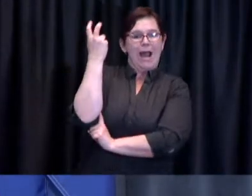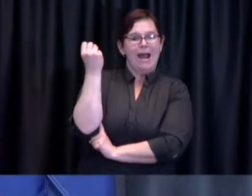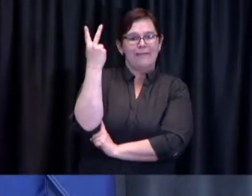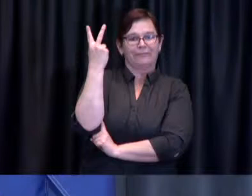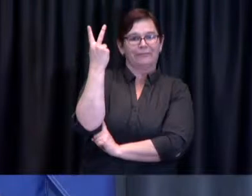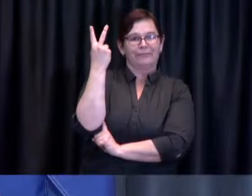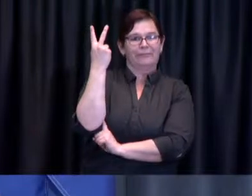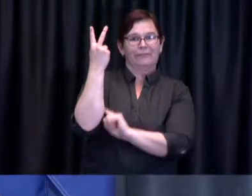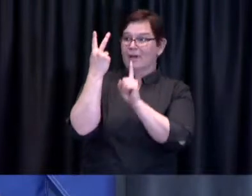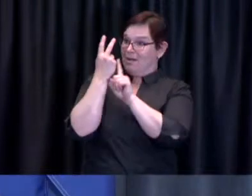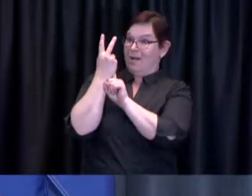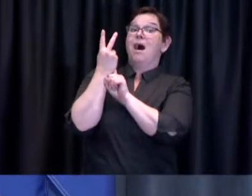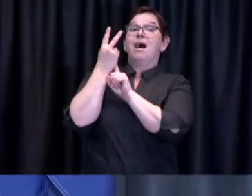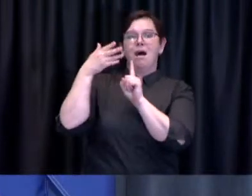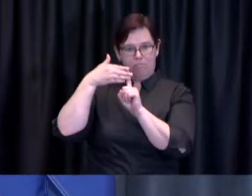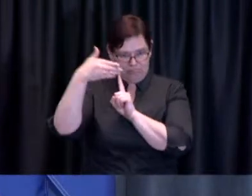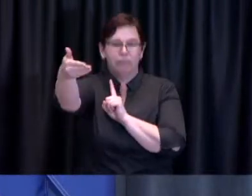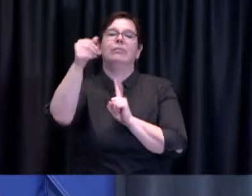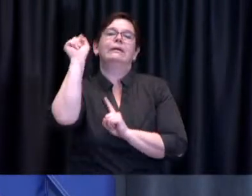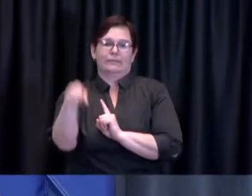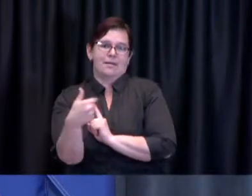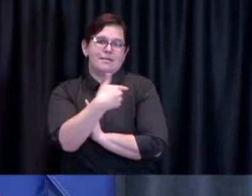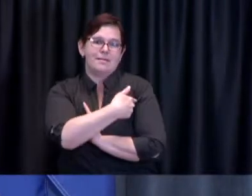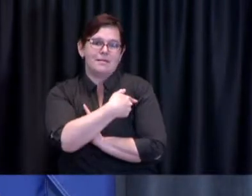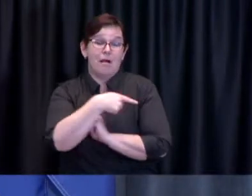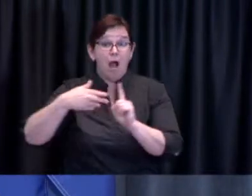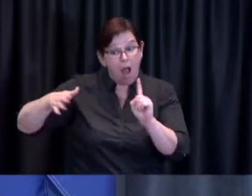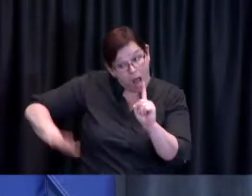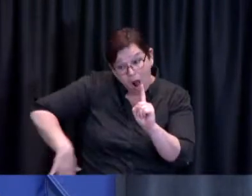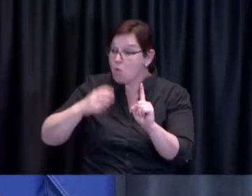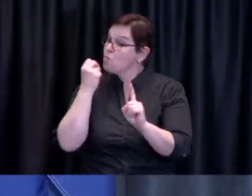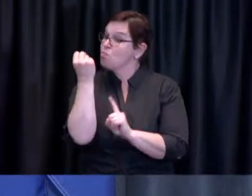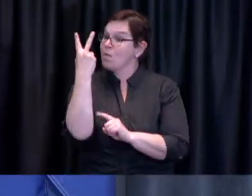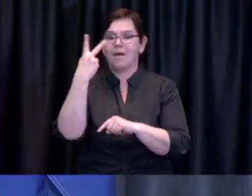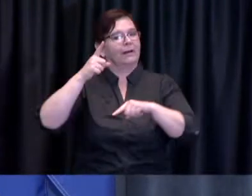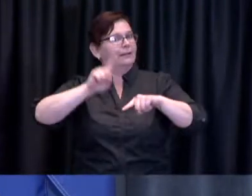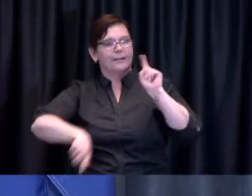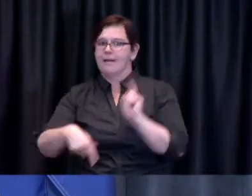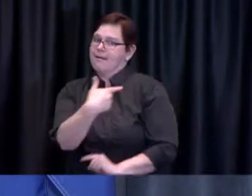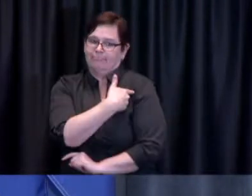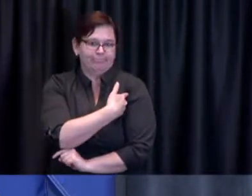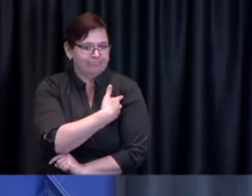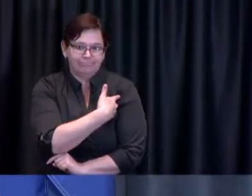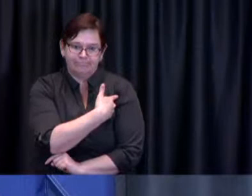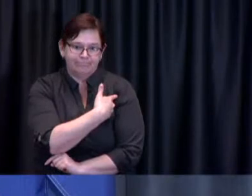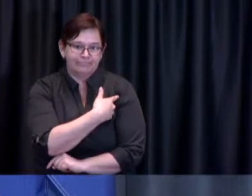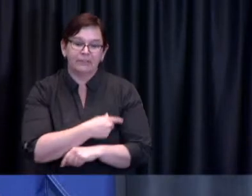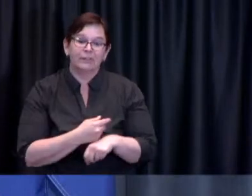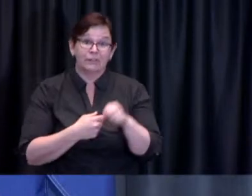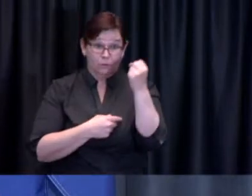the Province of Ontario has advised that youth between 12 and 17 years of age and their family